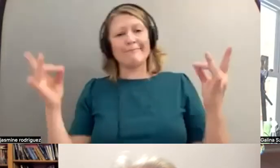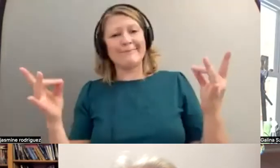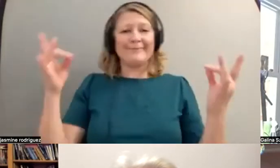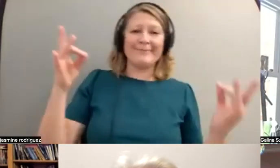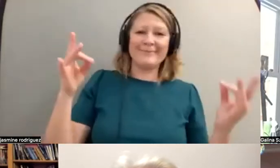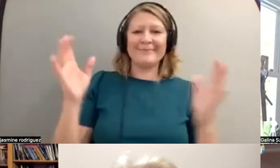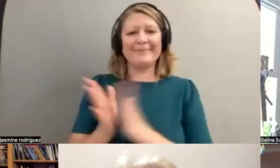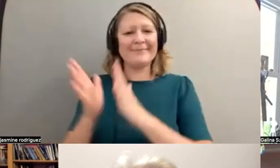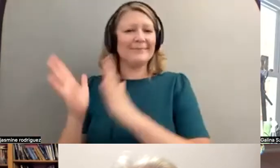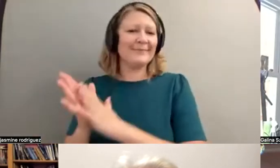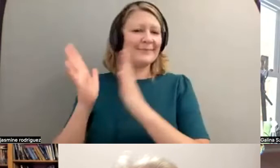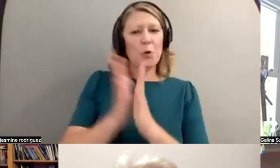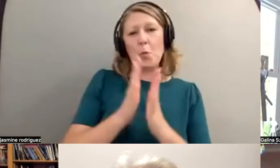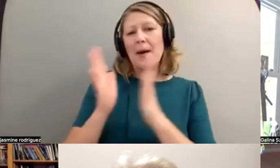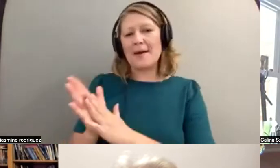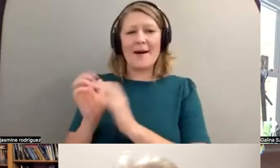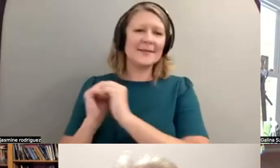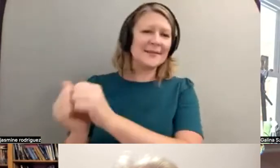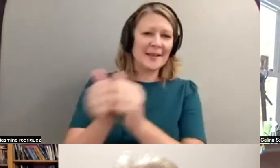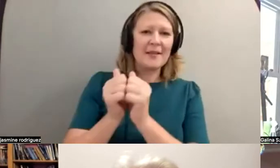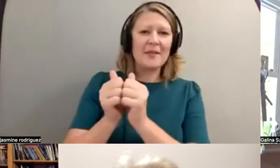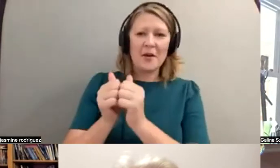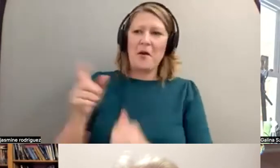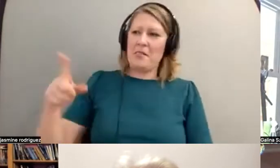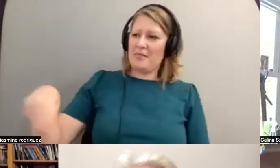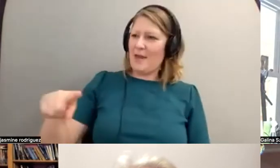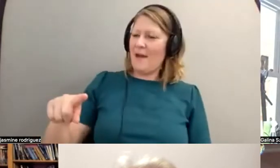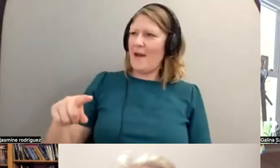different brown spots actually is interesting in different people.